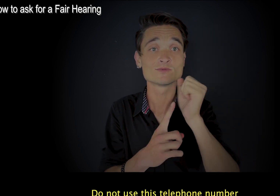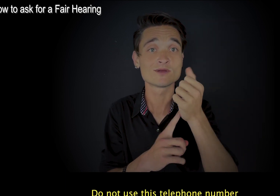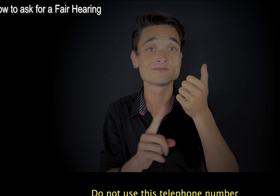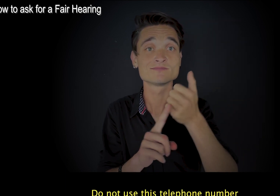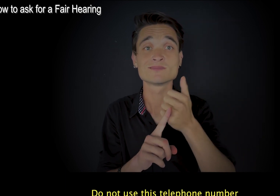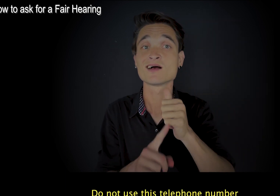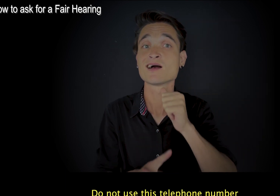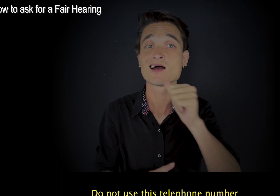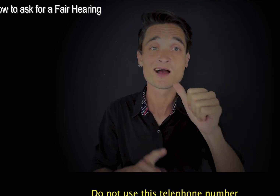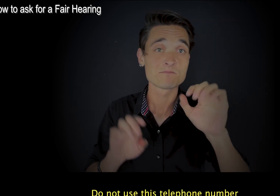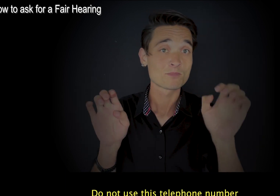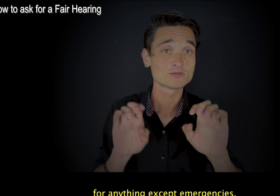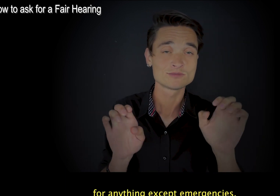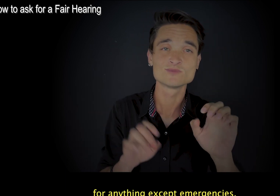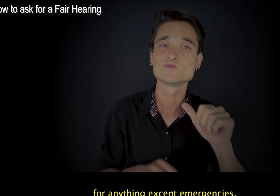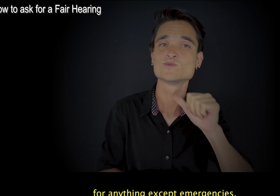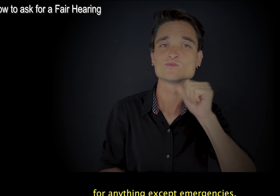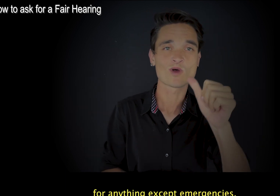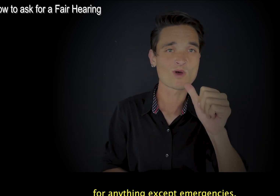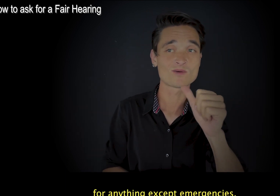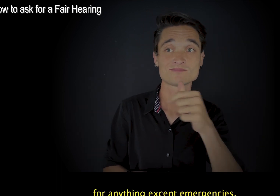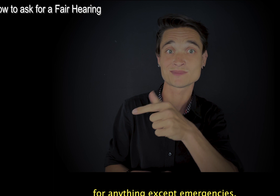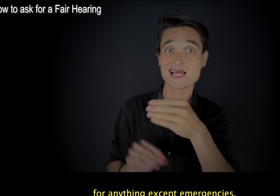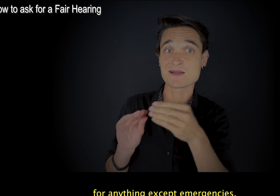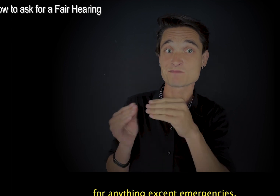Do not use this telephone number for anything except emergencies.